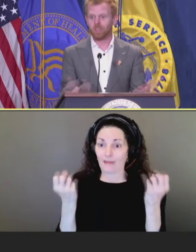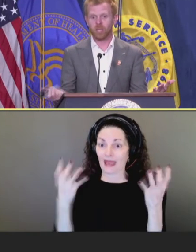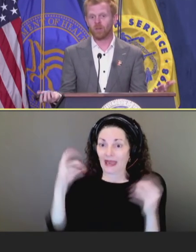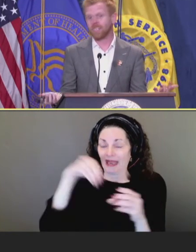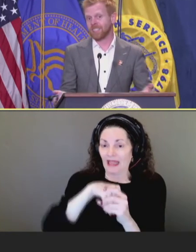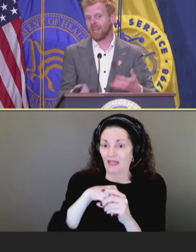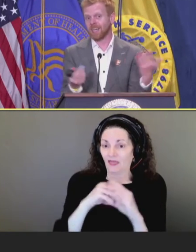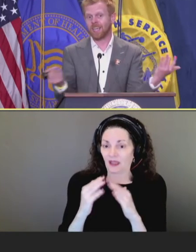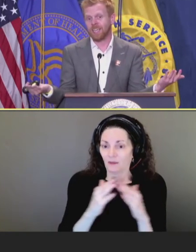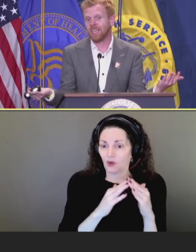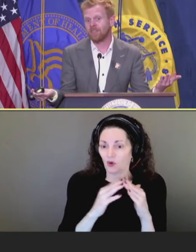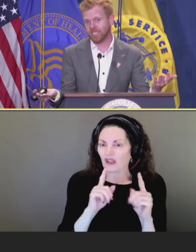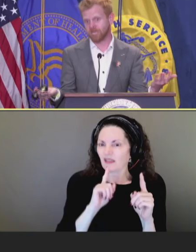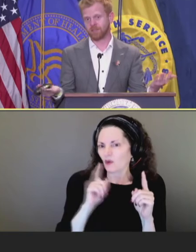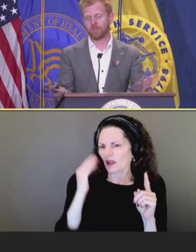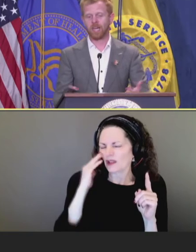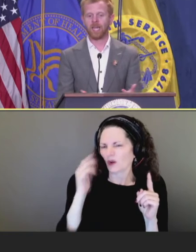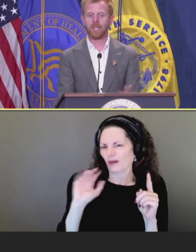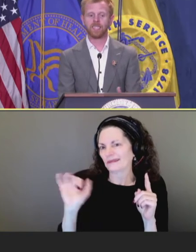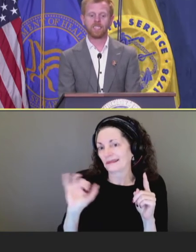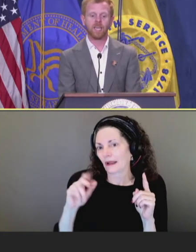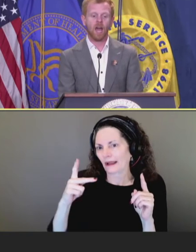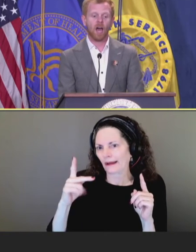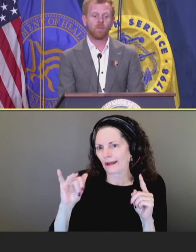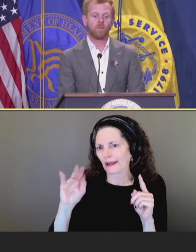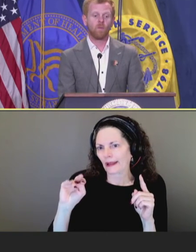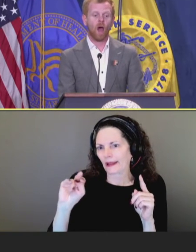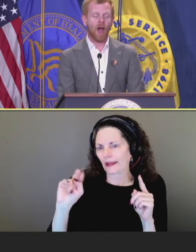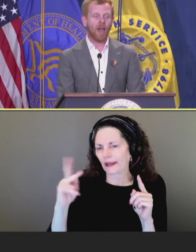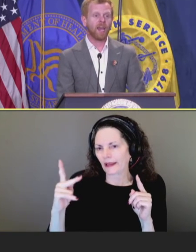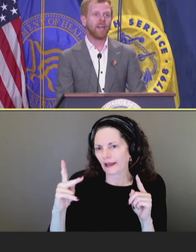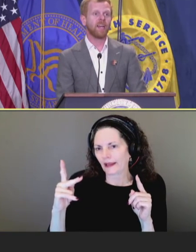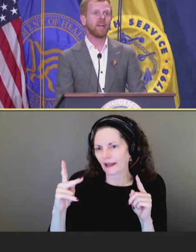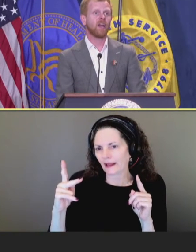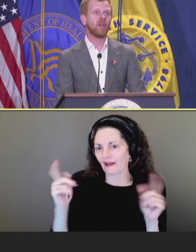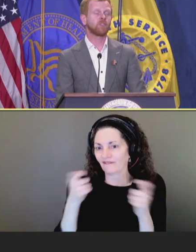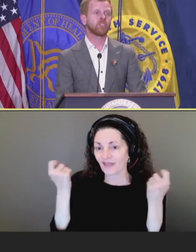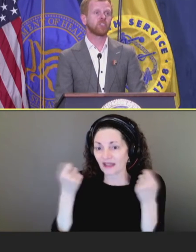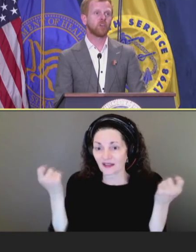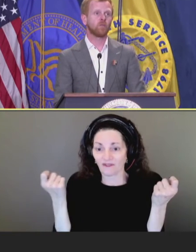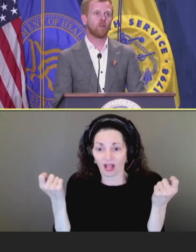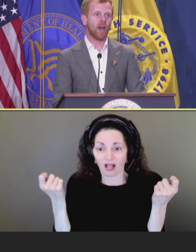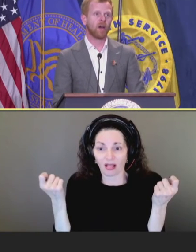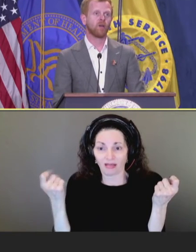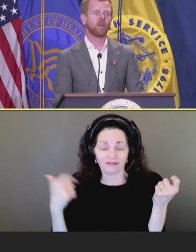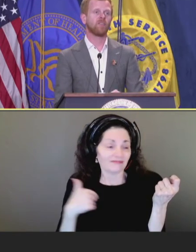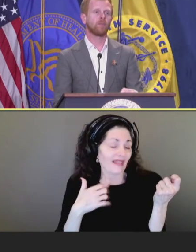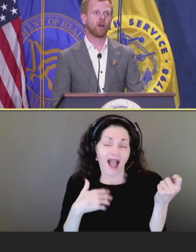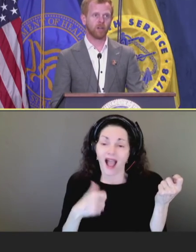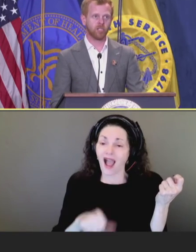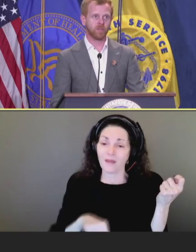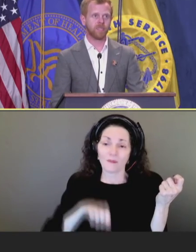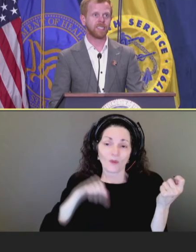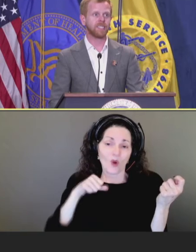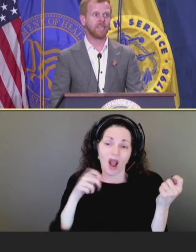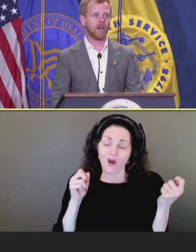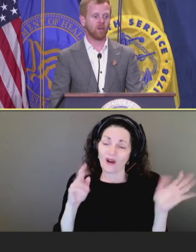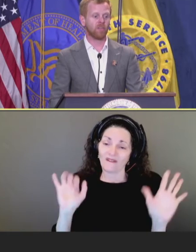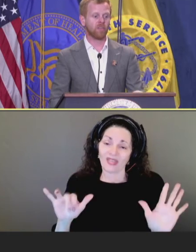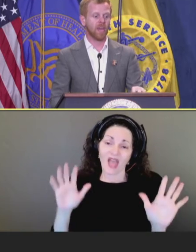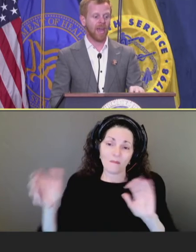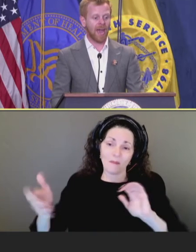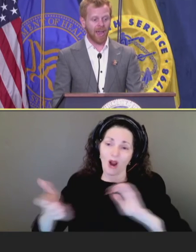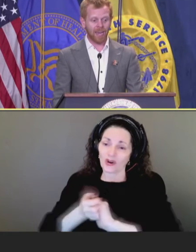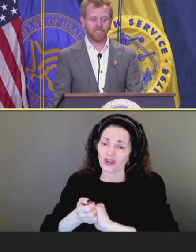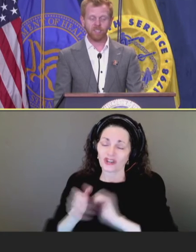know it as like a Kink Festival. And I am just so proud of the partnership that D.C. Health has